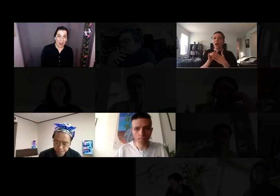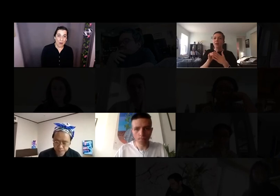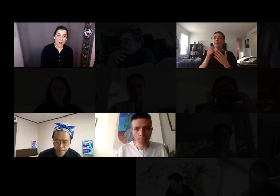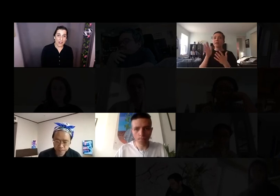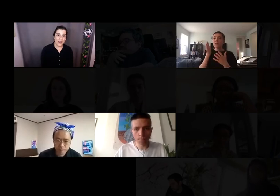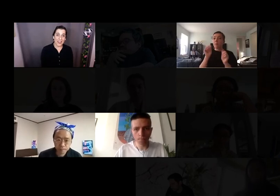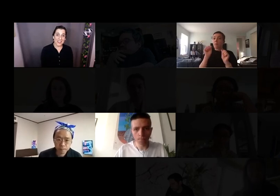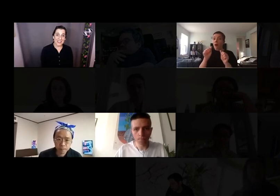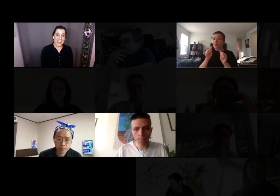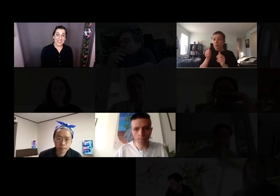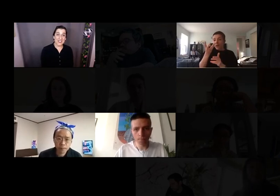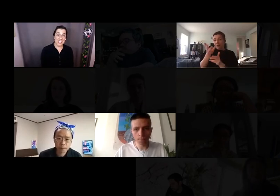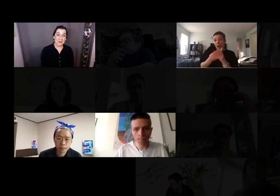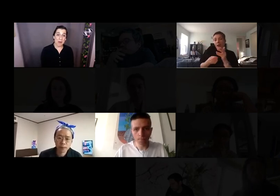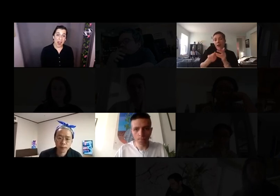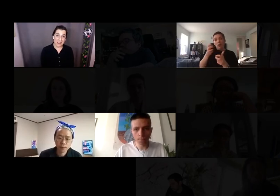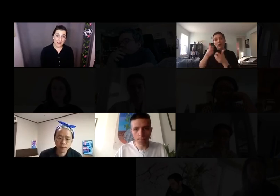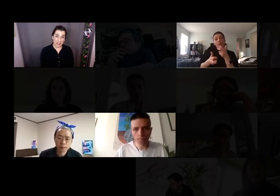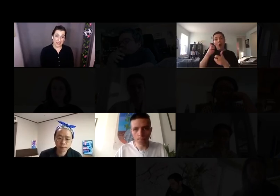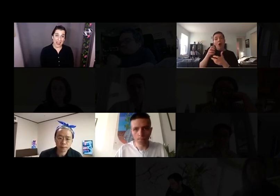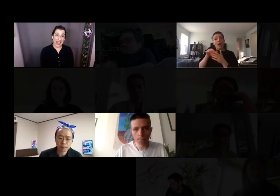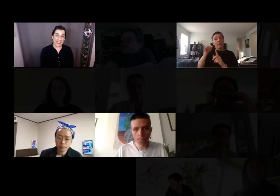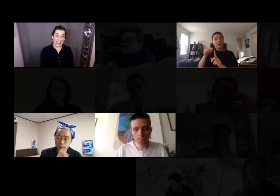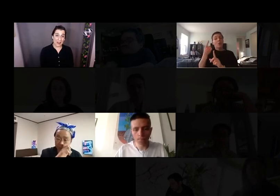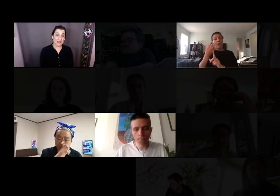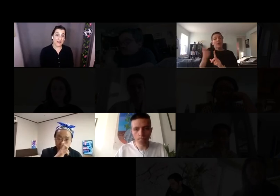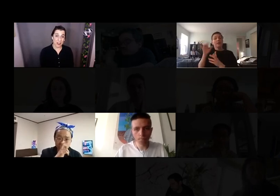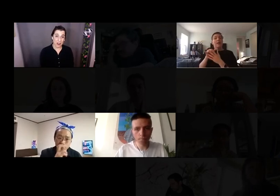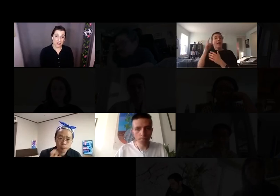But one of the things that seems possibly lacking or difficult,